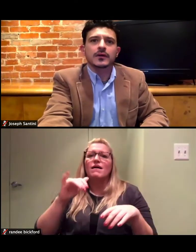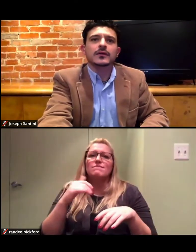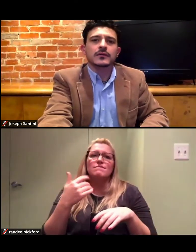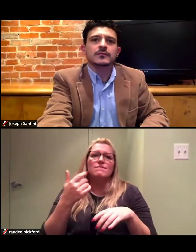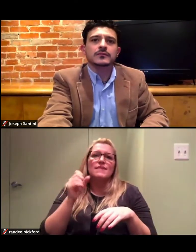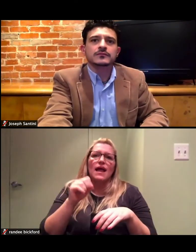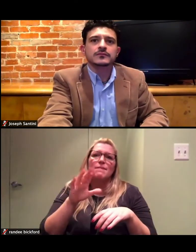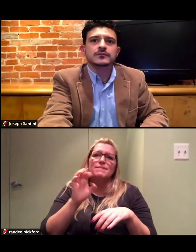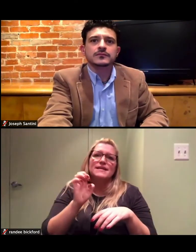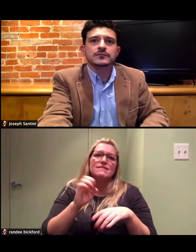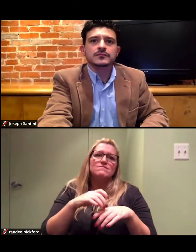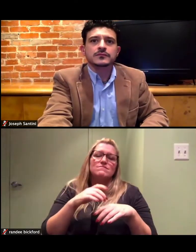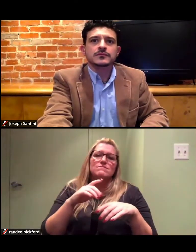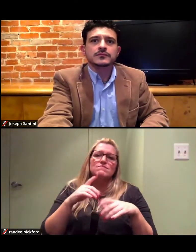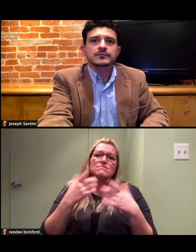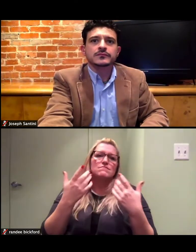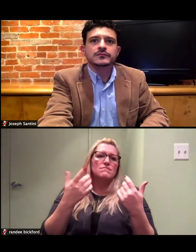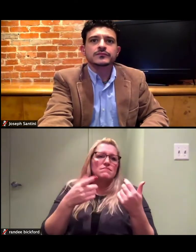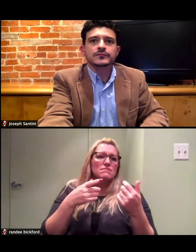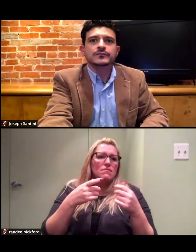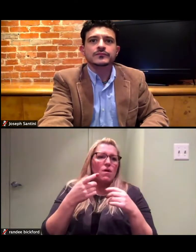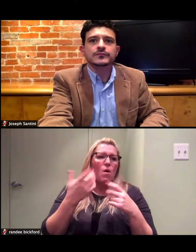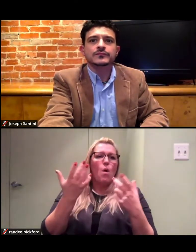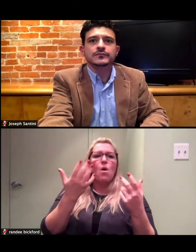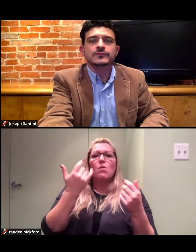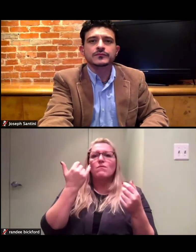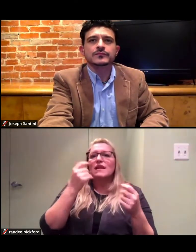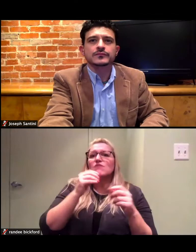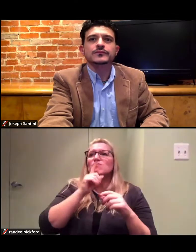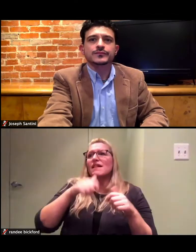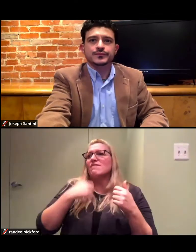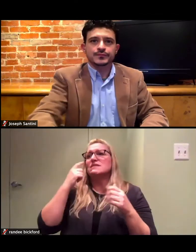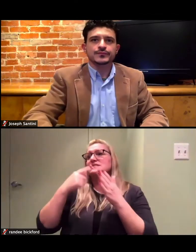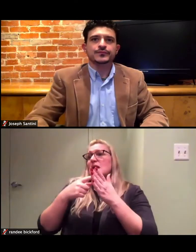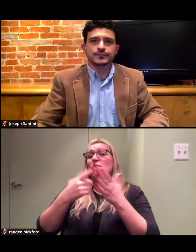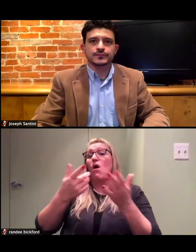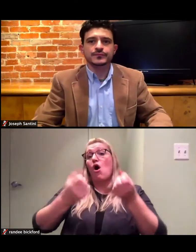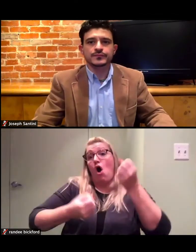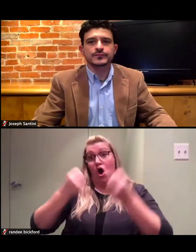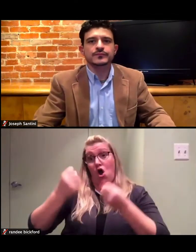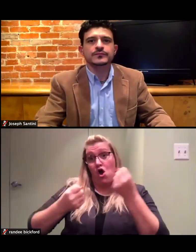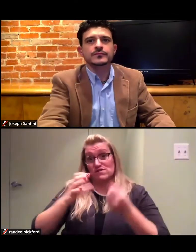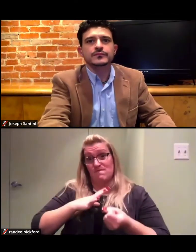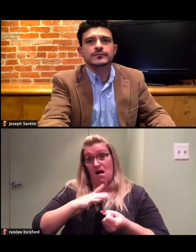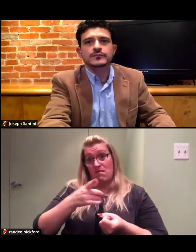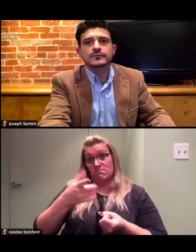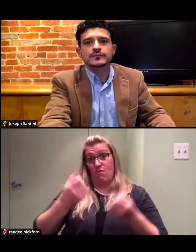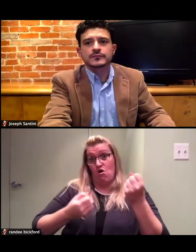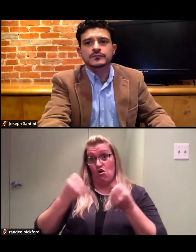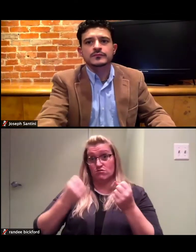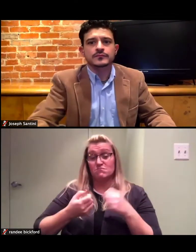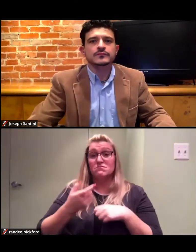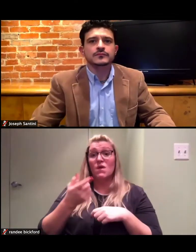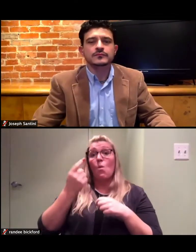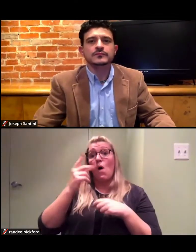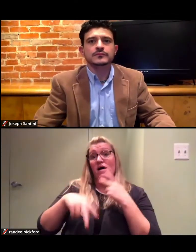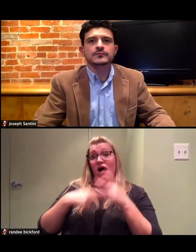We can talk about choices in general. It can be... Well real life examples are the car.,